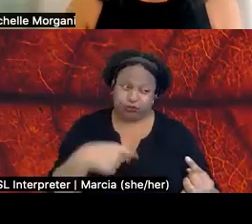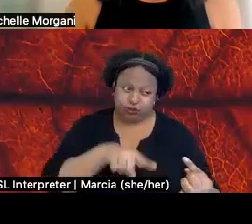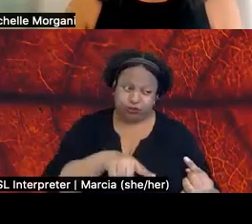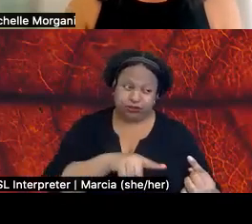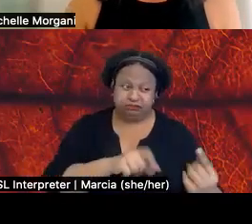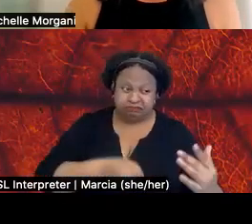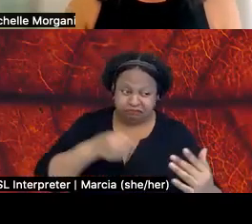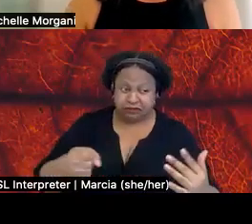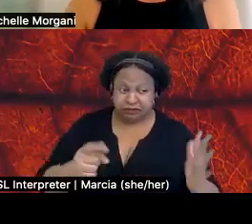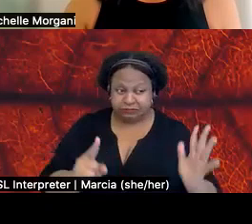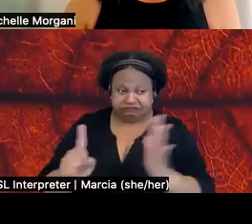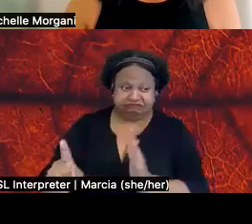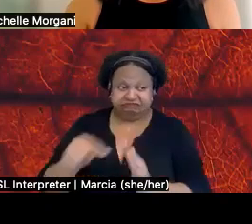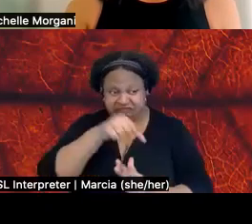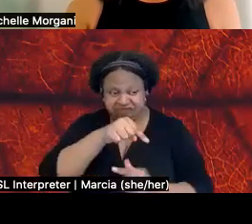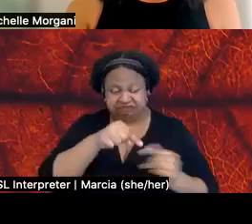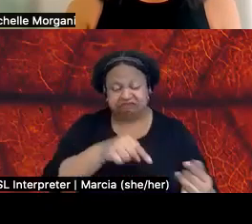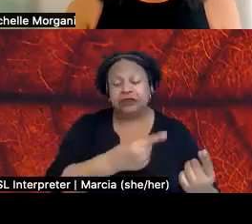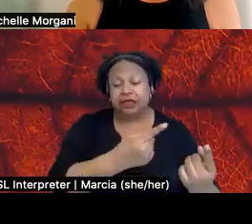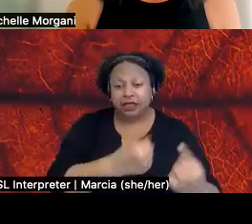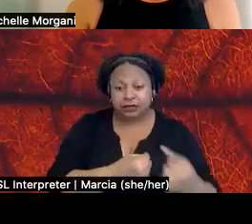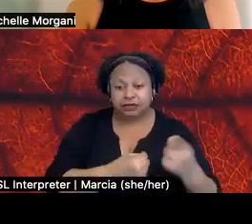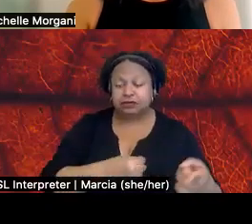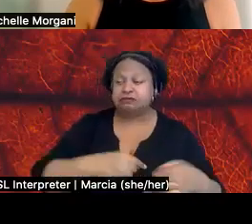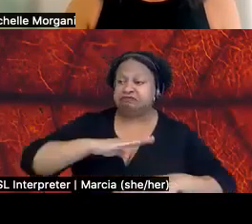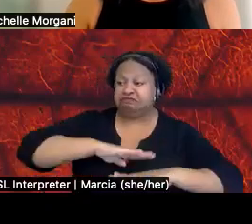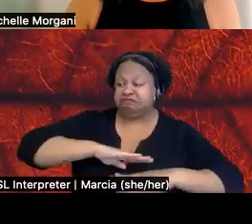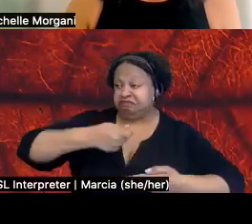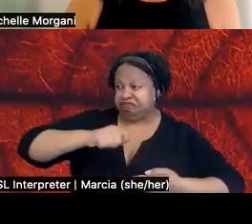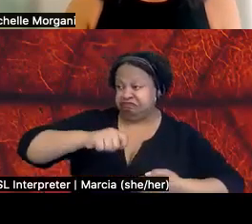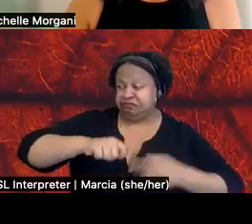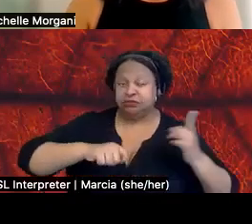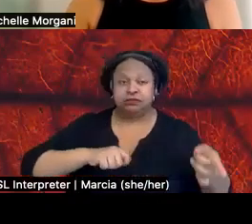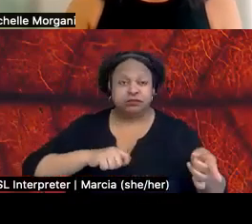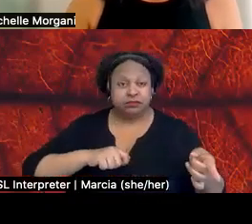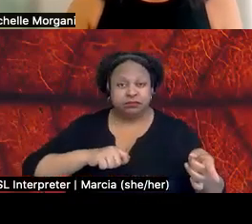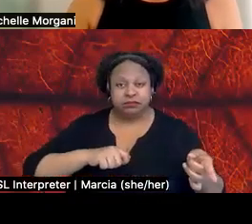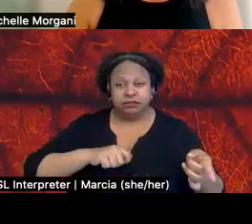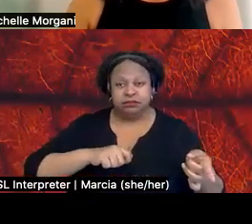And Sandy gives a satisfaction score of 3.